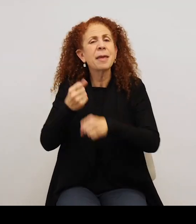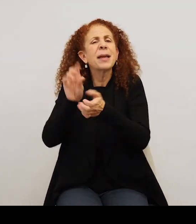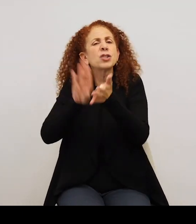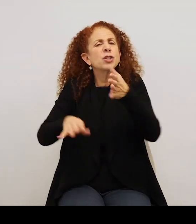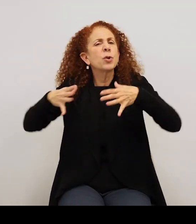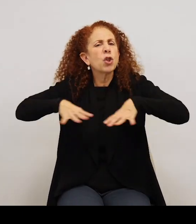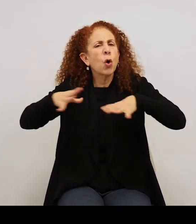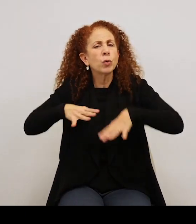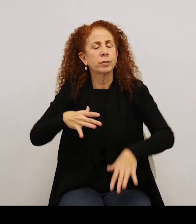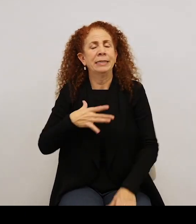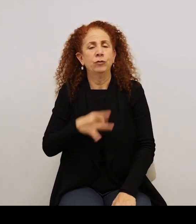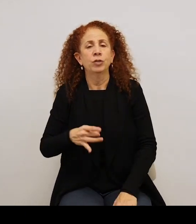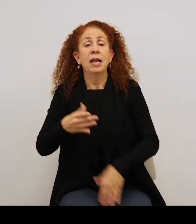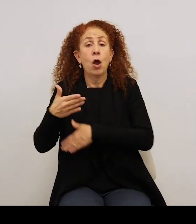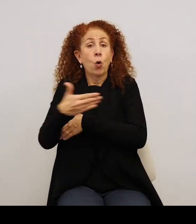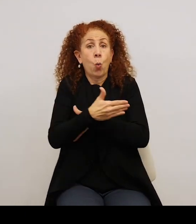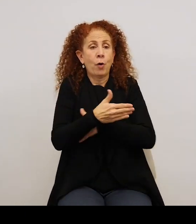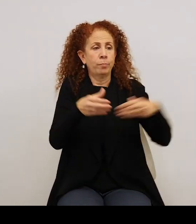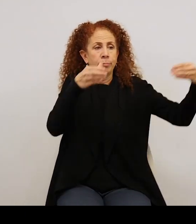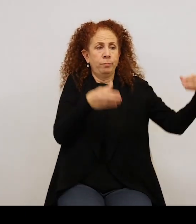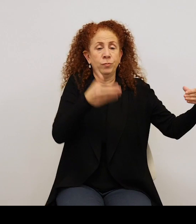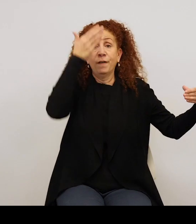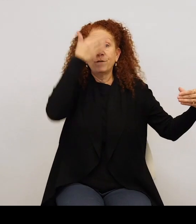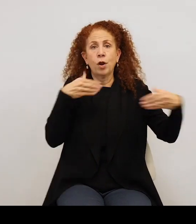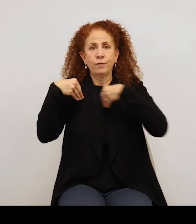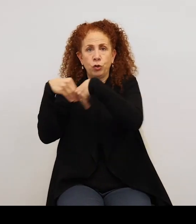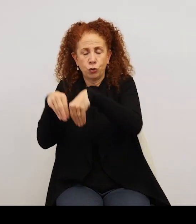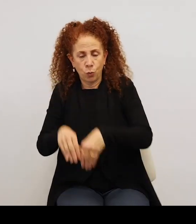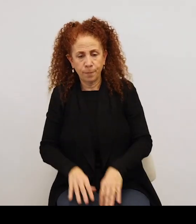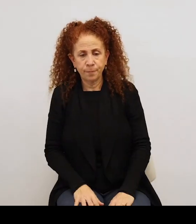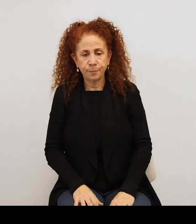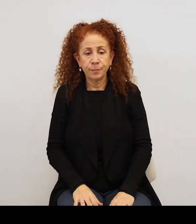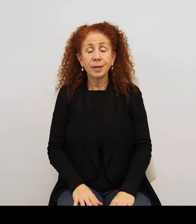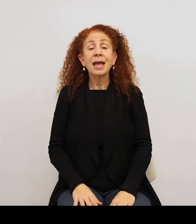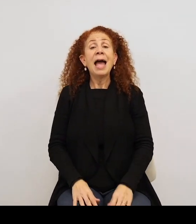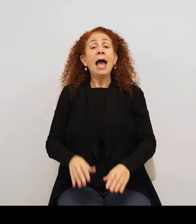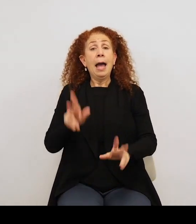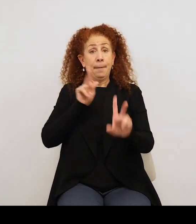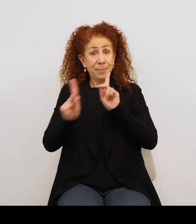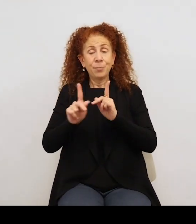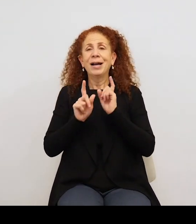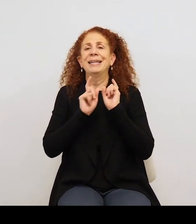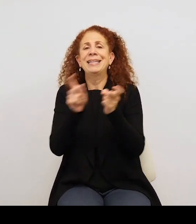They put an aquarium right in front of it, and they gave people poison, the kind of poison